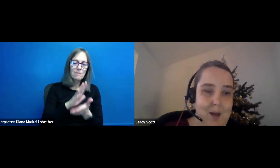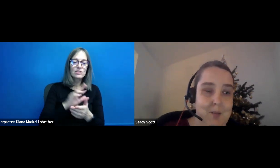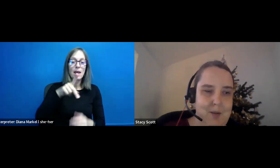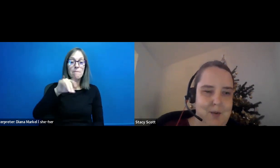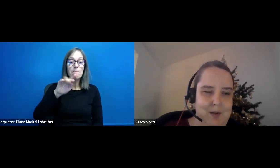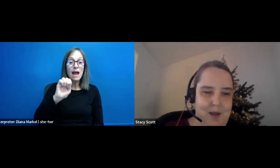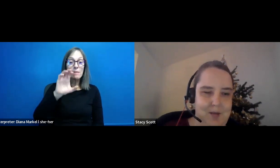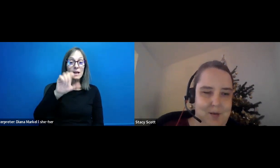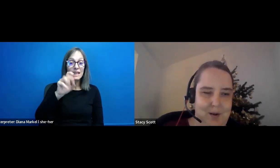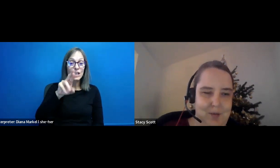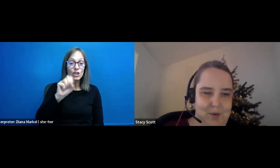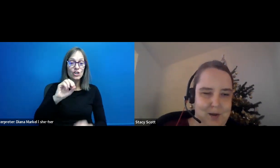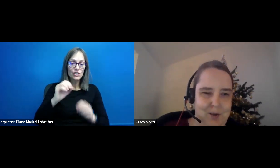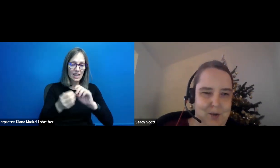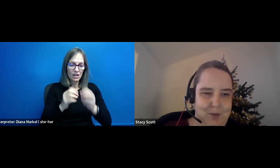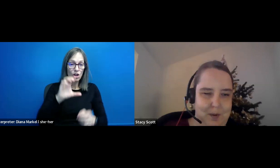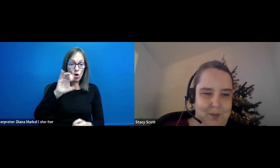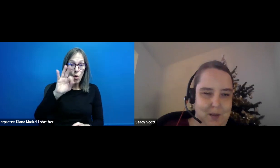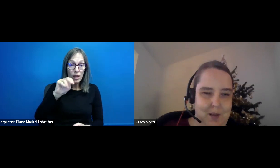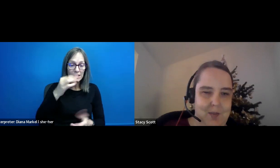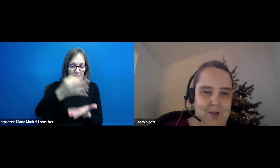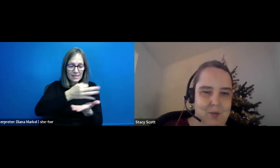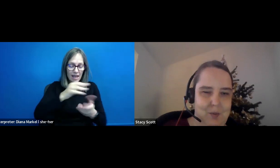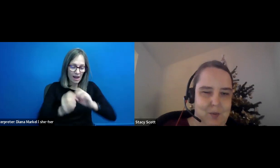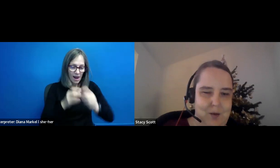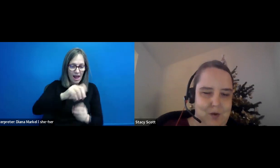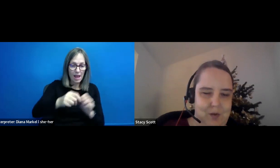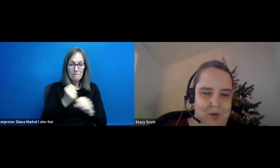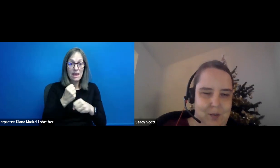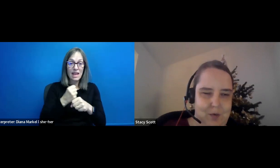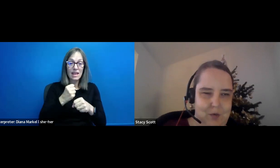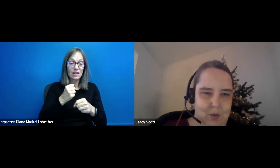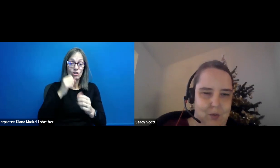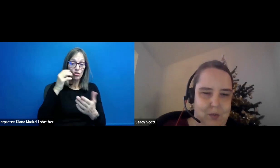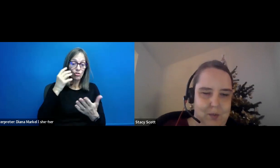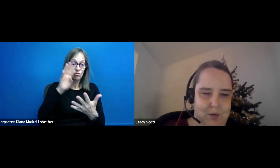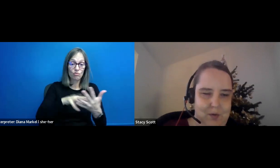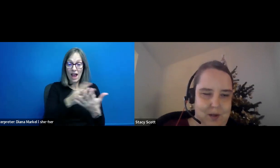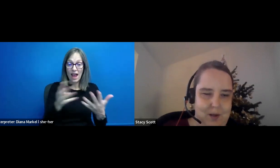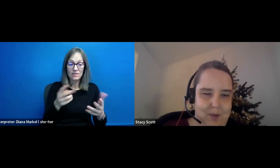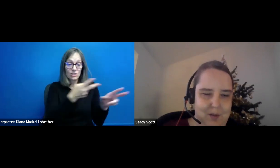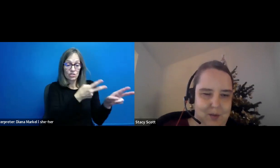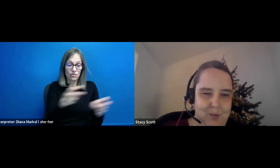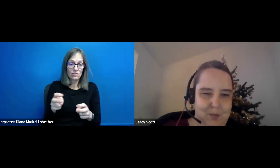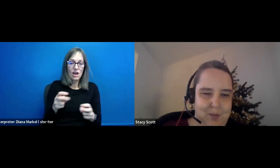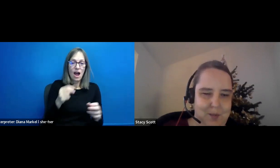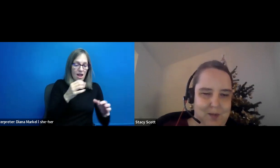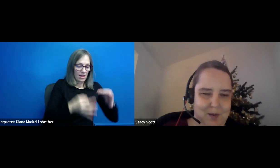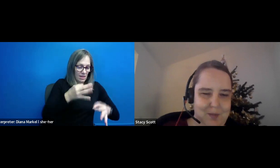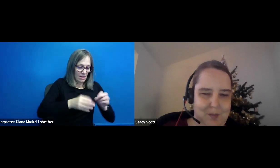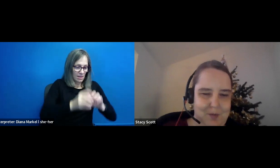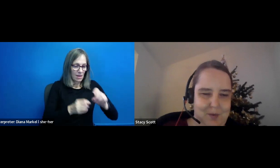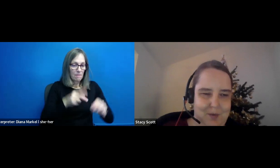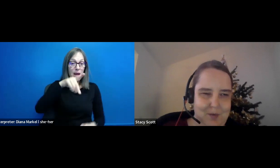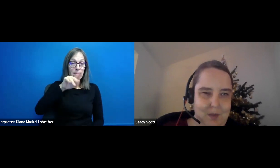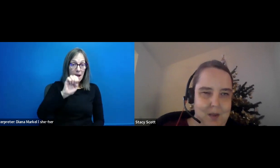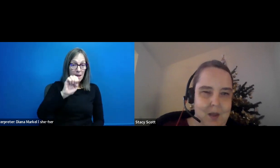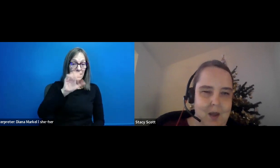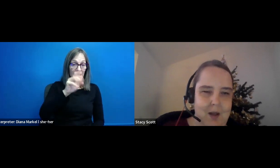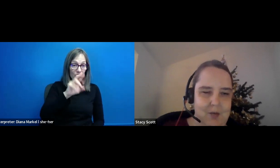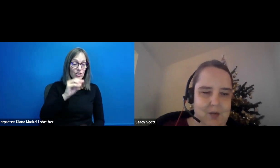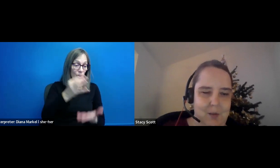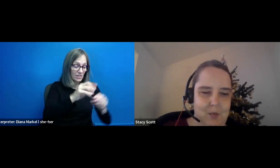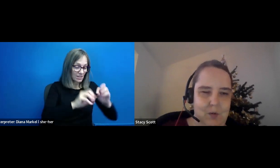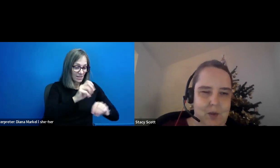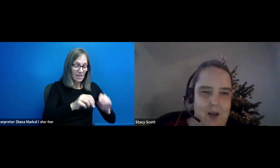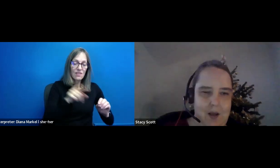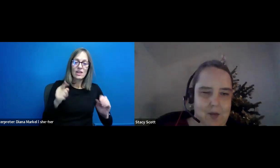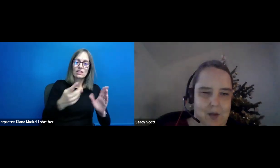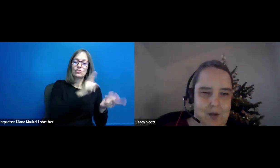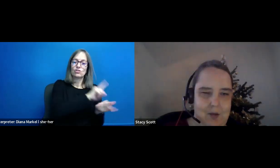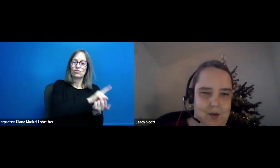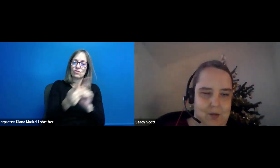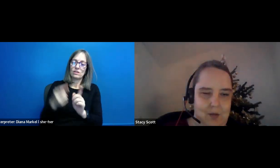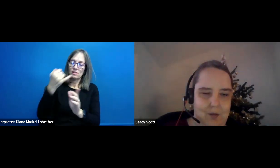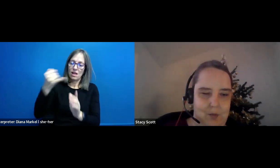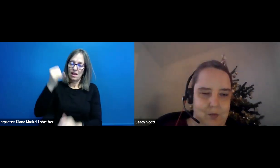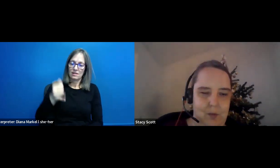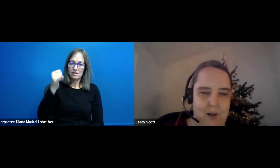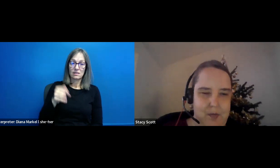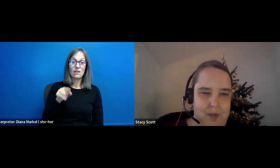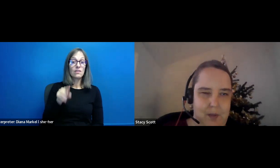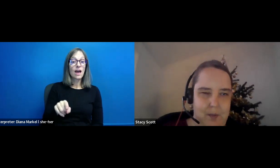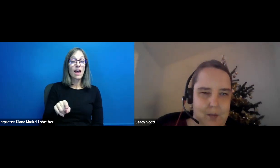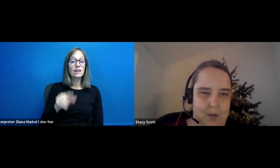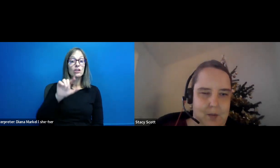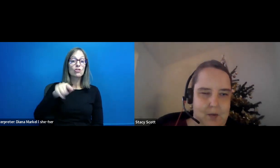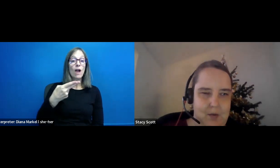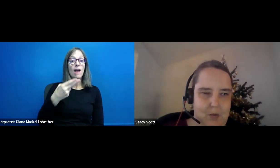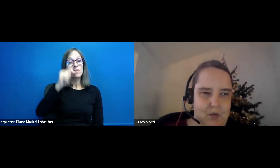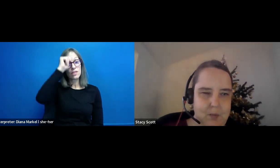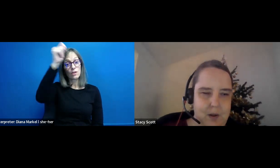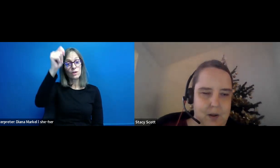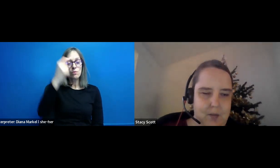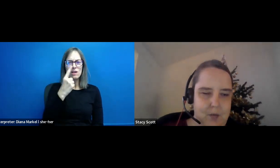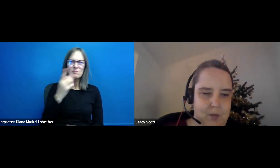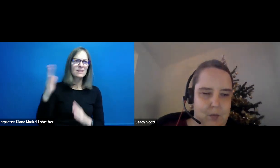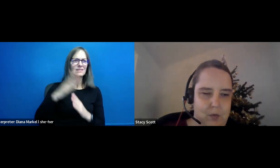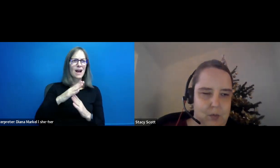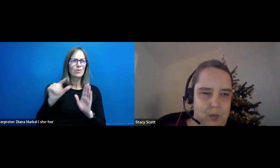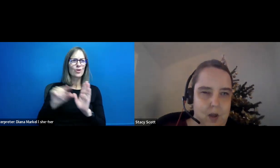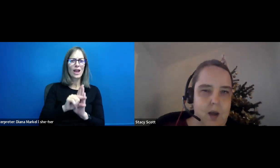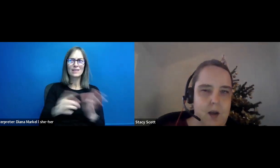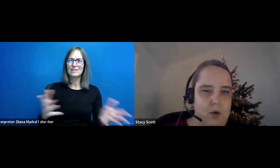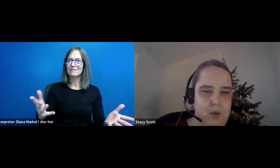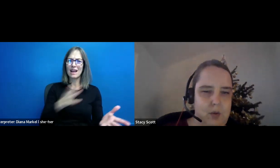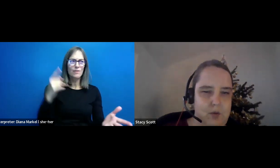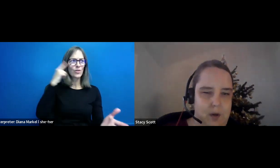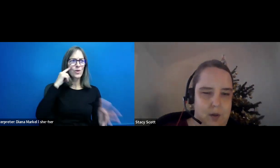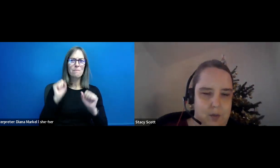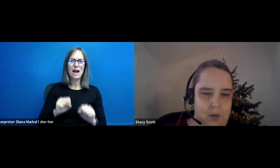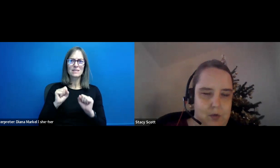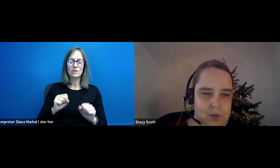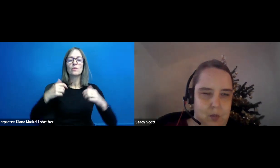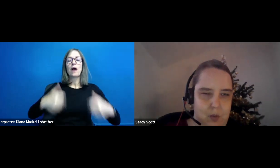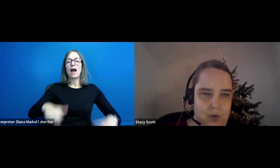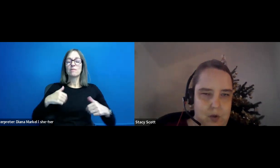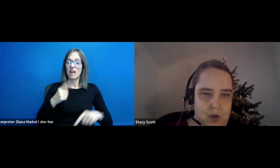Stacy Scott: and I made fantastic graphs and had a lot of fun, and these were all then transcribed and drawn onto paper exactly how i'd done them with my pipe cleaners, my bits and pieces, and I actually that was one of the highest grades I received was for graph theory in mathematics, which is something I never would have thought possible, and I couldn't have done it without the support